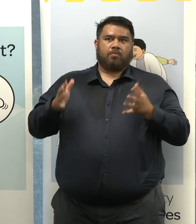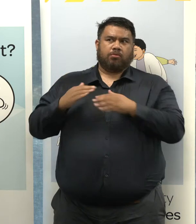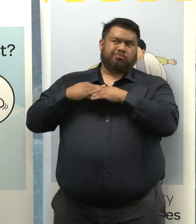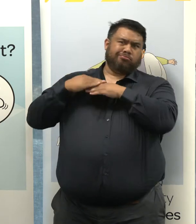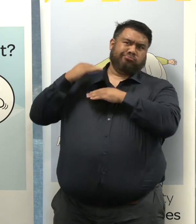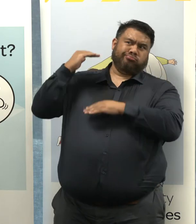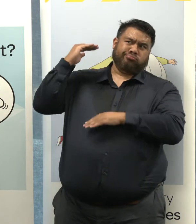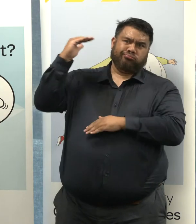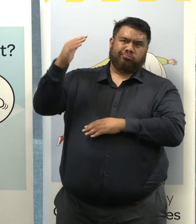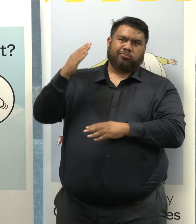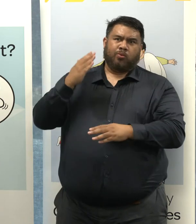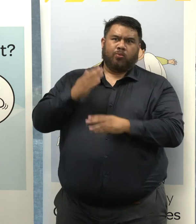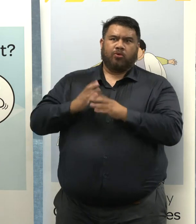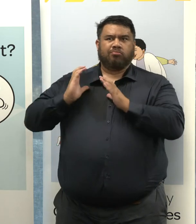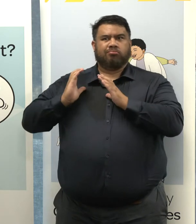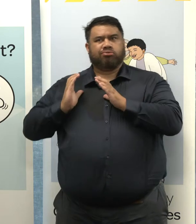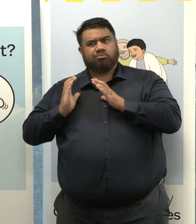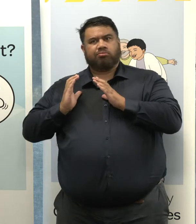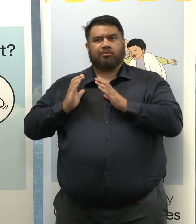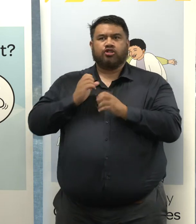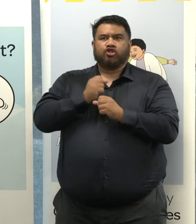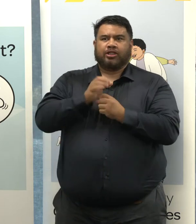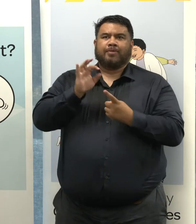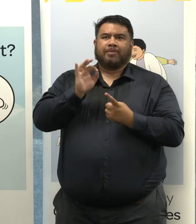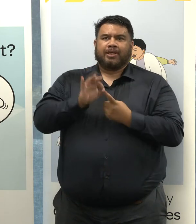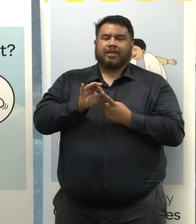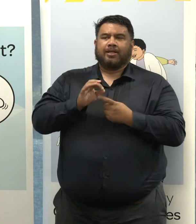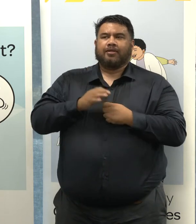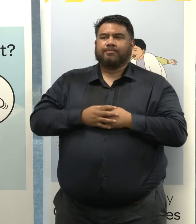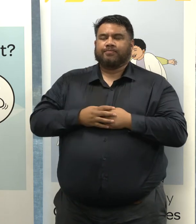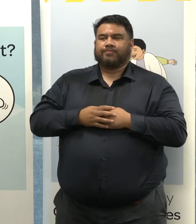following week to 127 in the week following that.